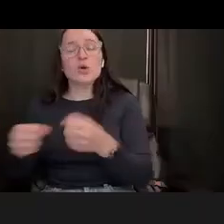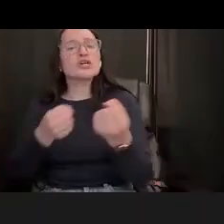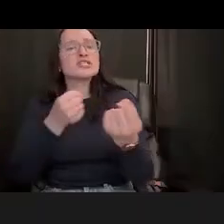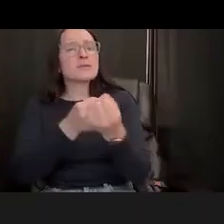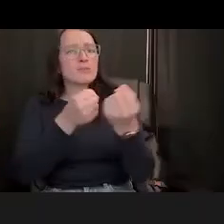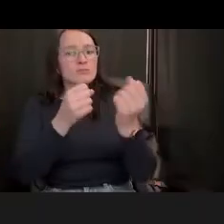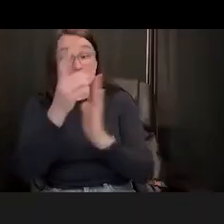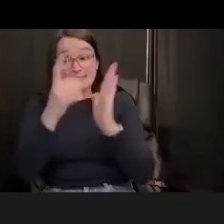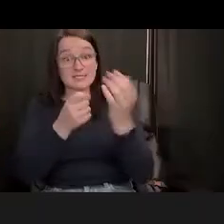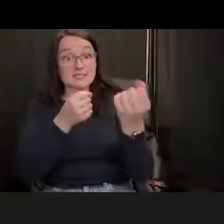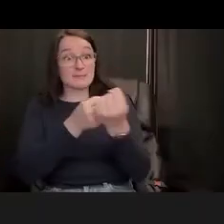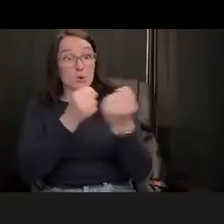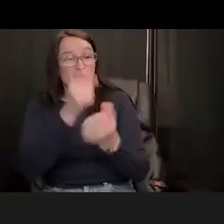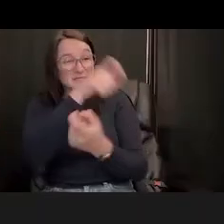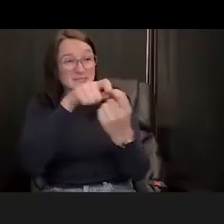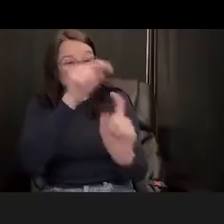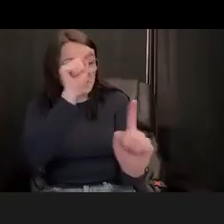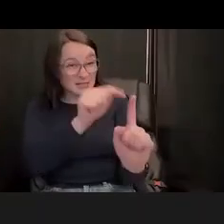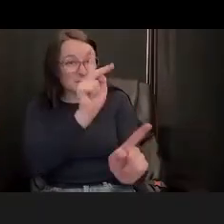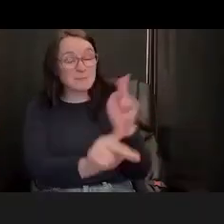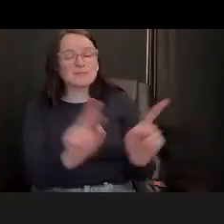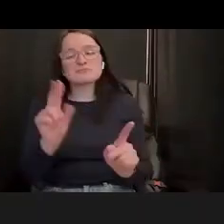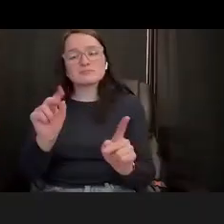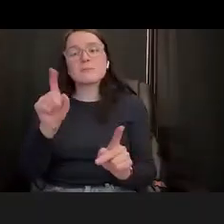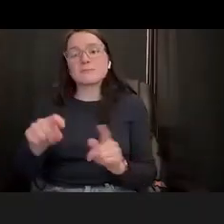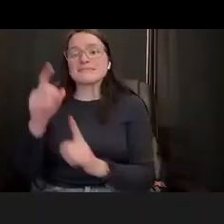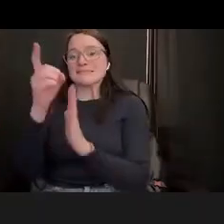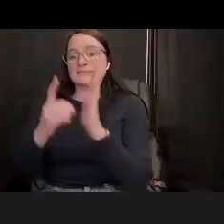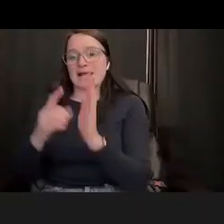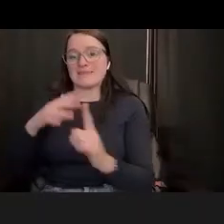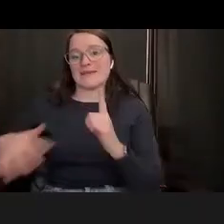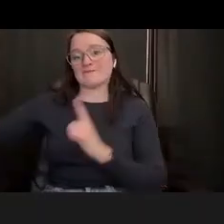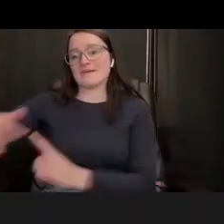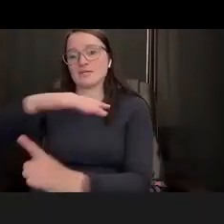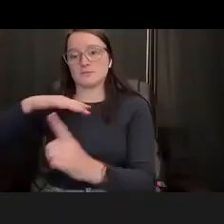it into the environment as well because when the built environment works as the support system